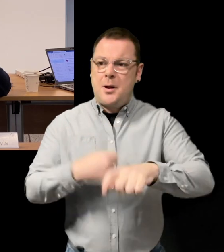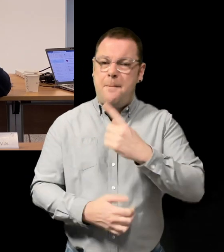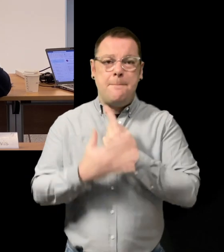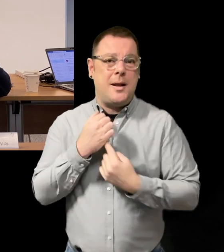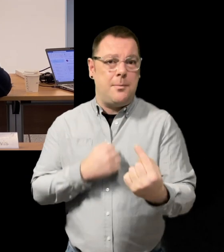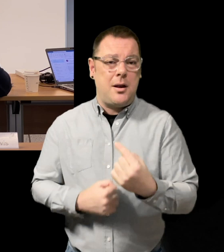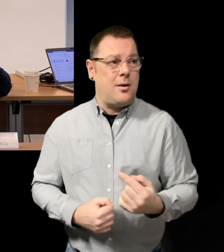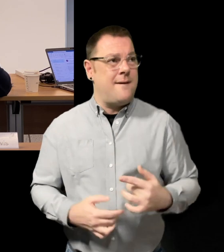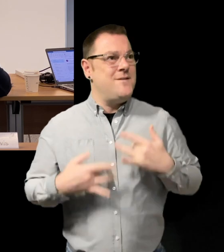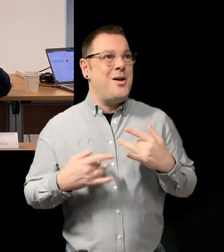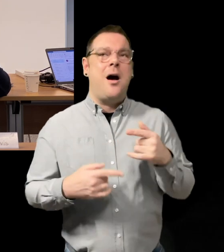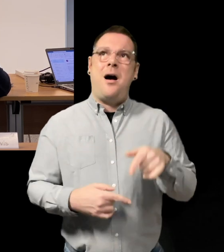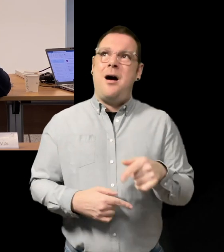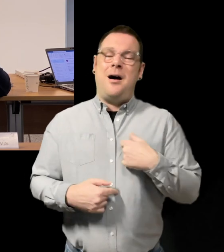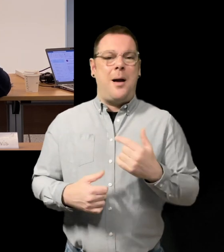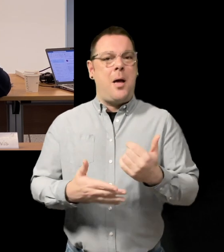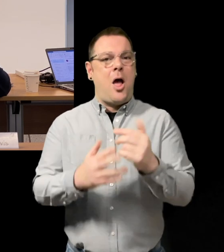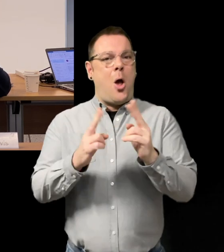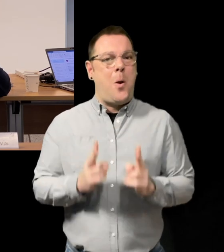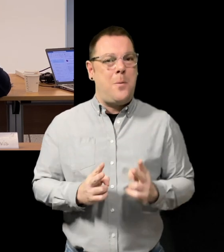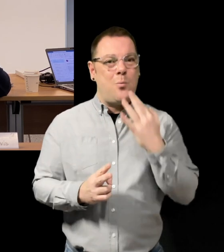and begin to feel at home during their stay in the UK.